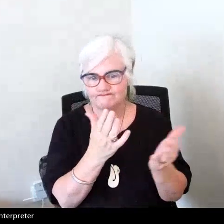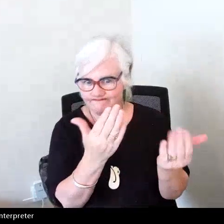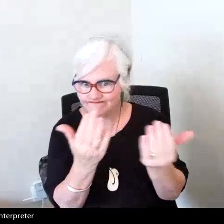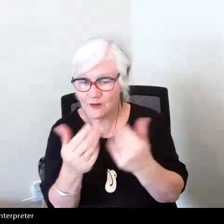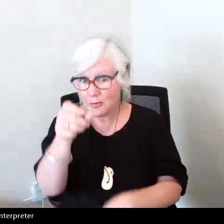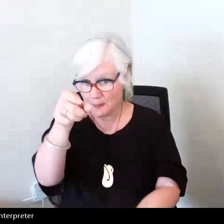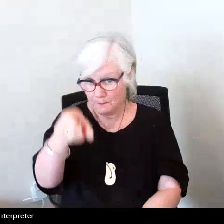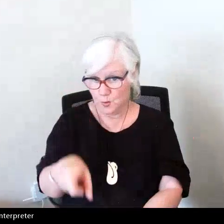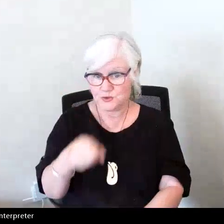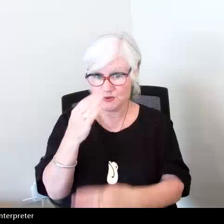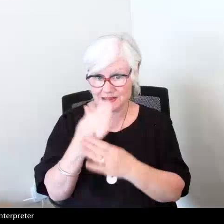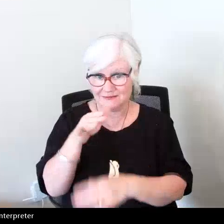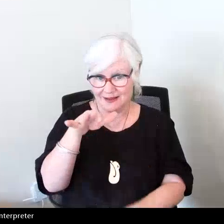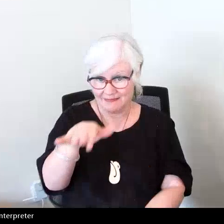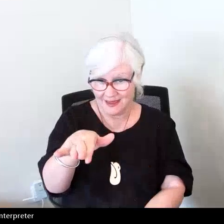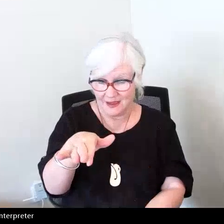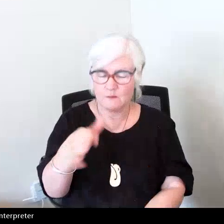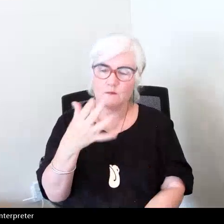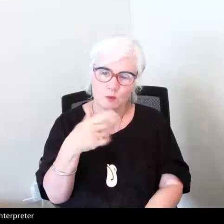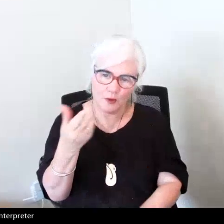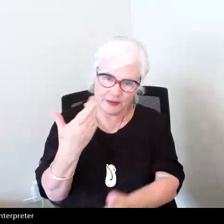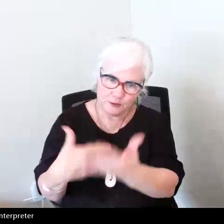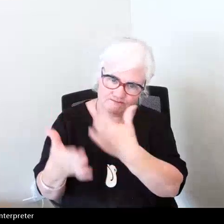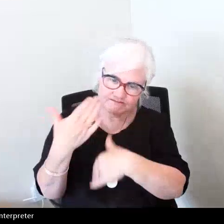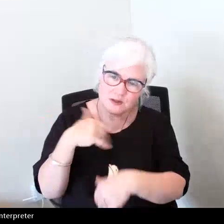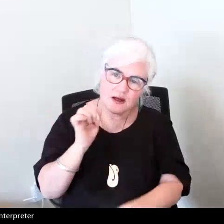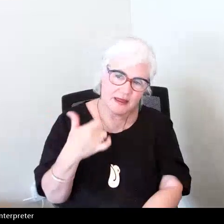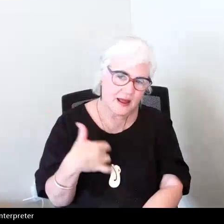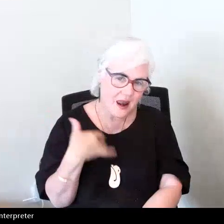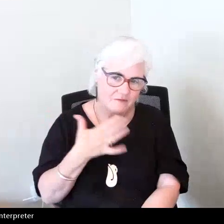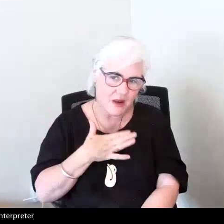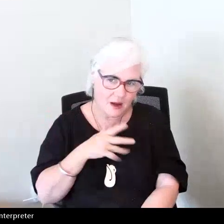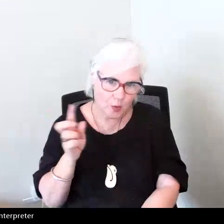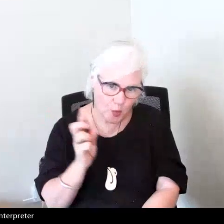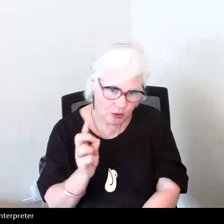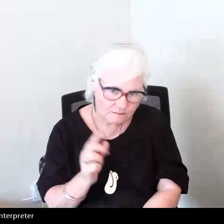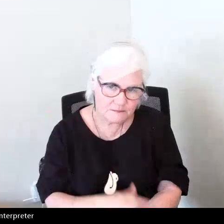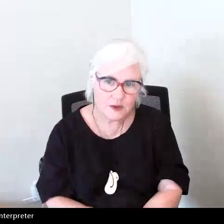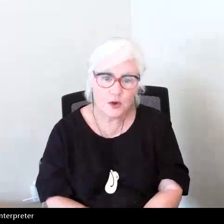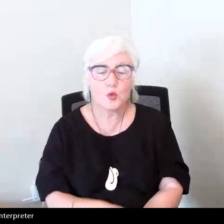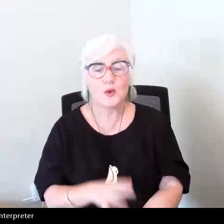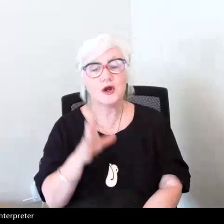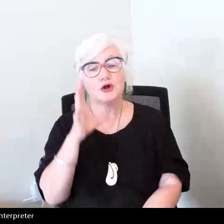living in the residential service how their life is. We're not assuming that life is not good. So